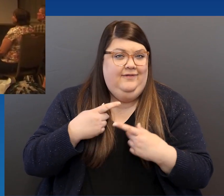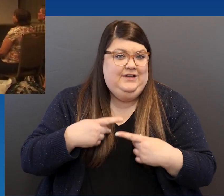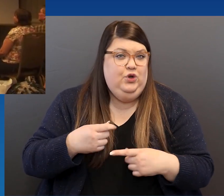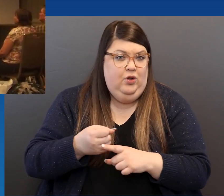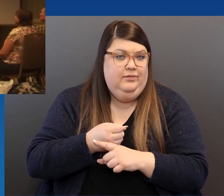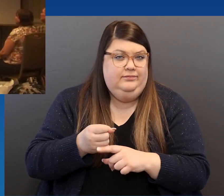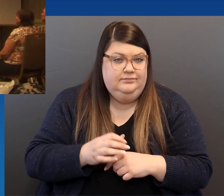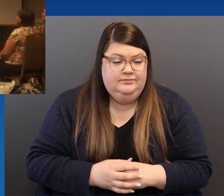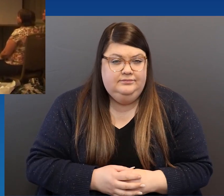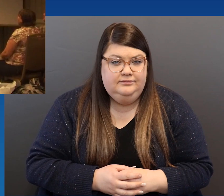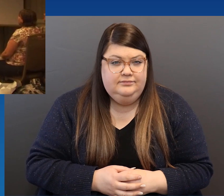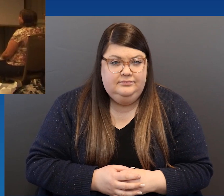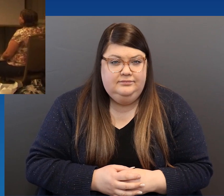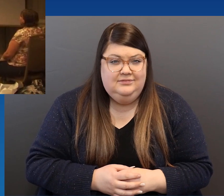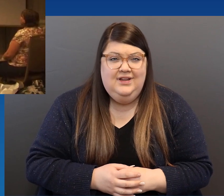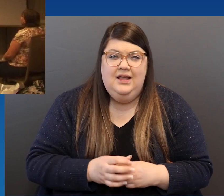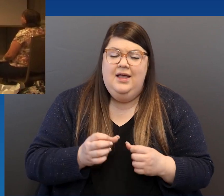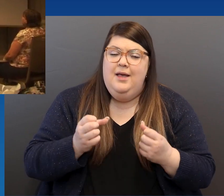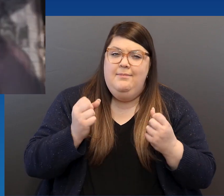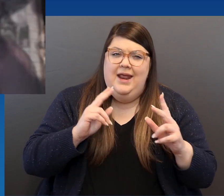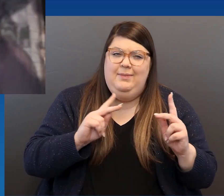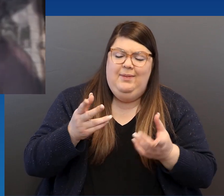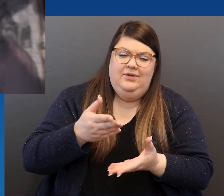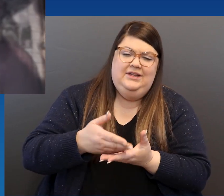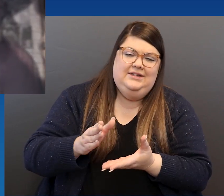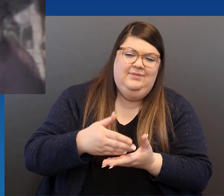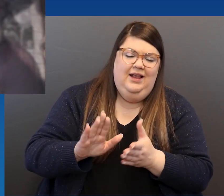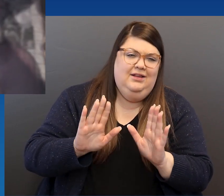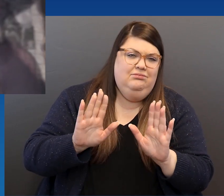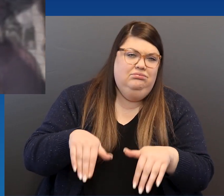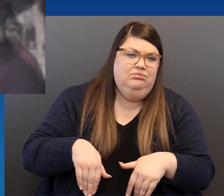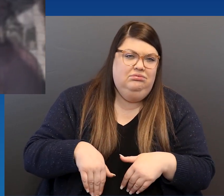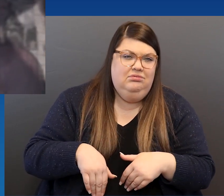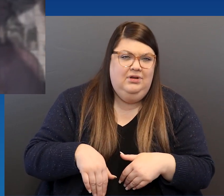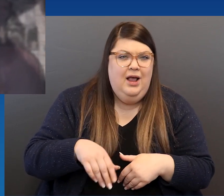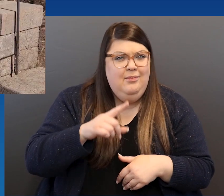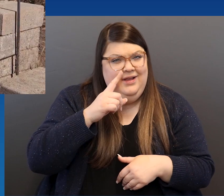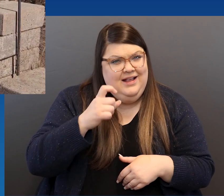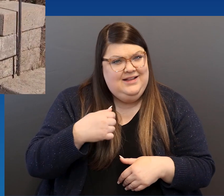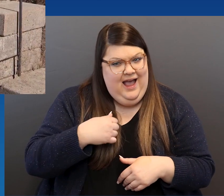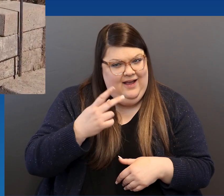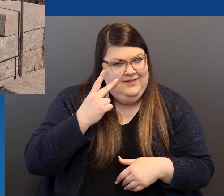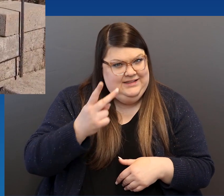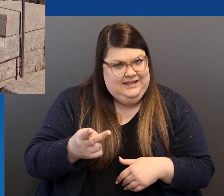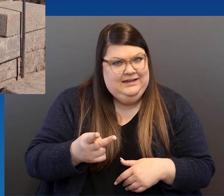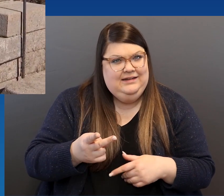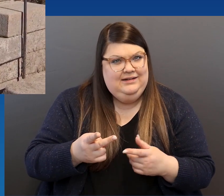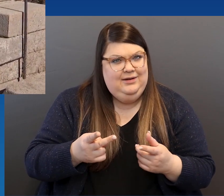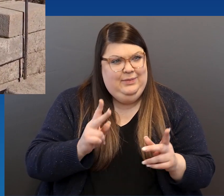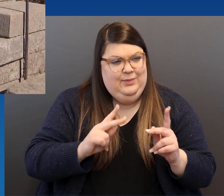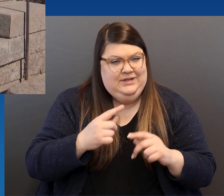There's a lot of dismissiveness of teen dating violence because I have seen it, I've heard it where, you know, people look at it,